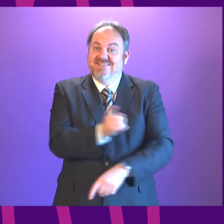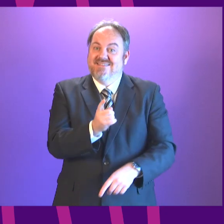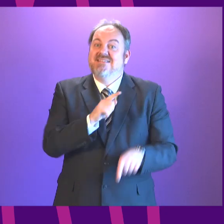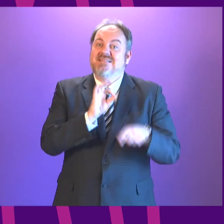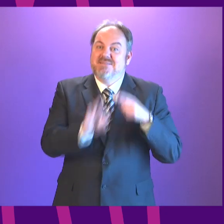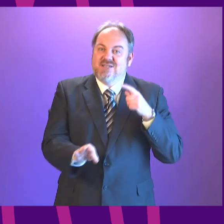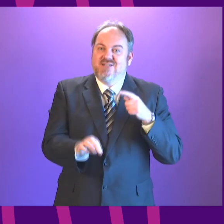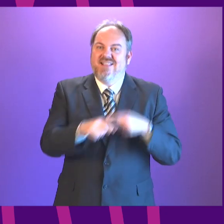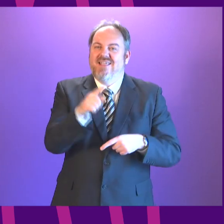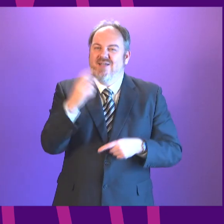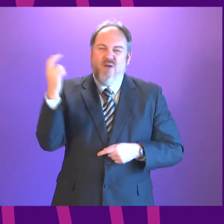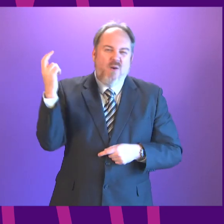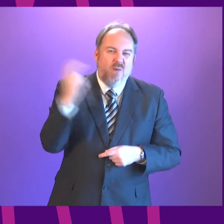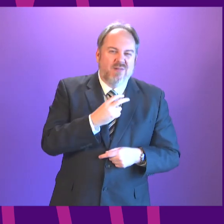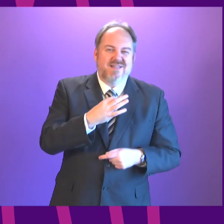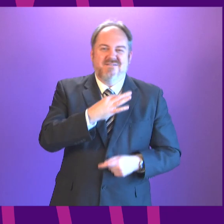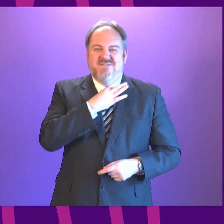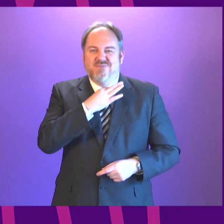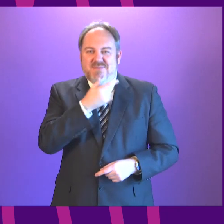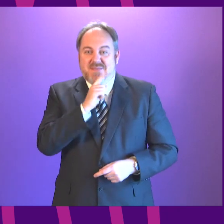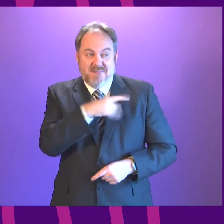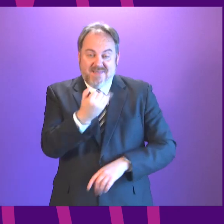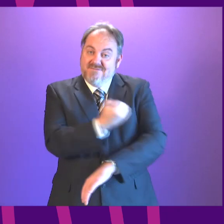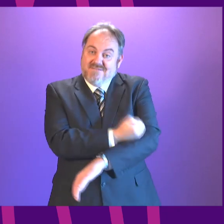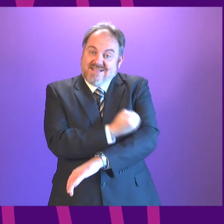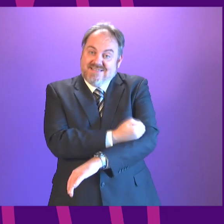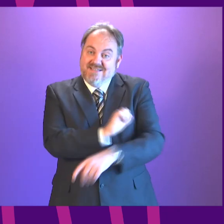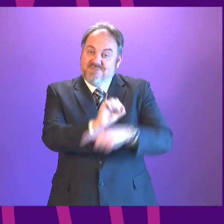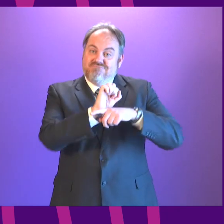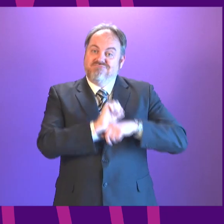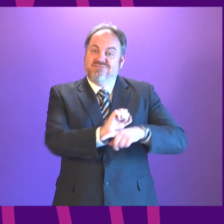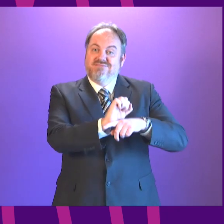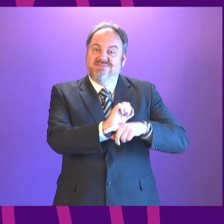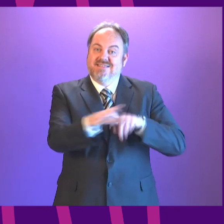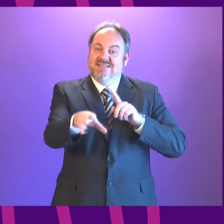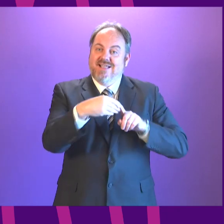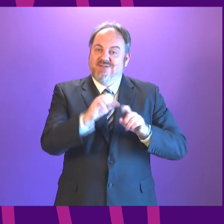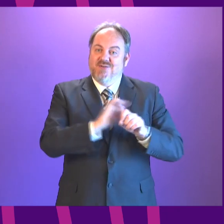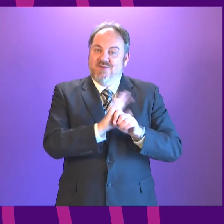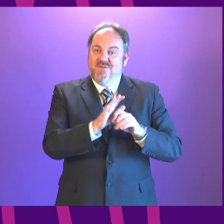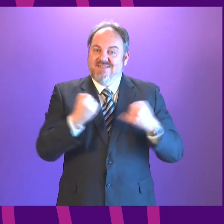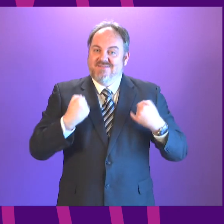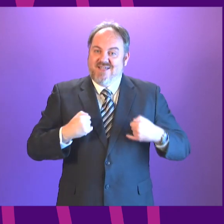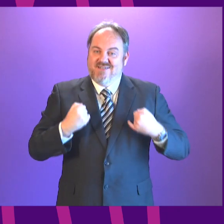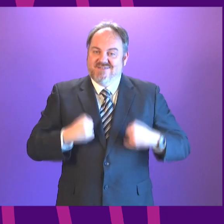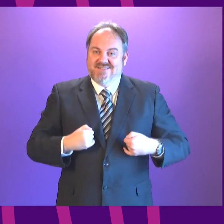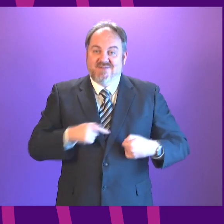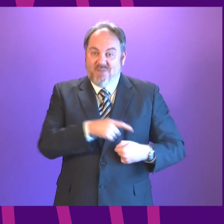who were most at risk of dying from the virus. As we do the difficult things in the weeks ahead to suppress the virus all over again,